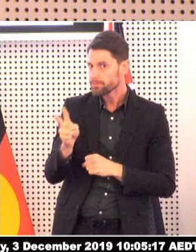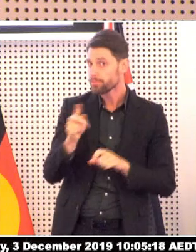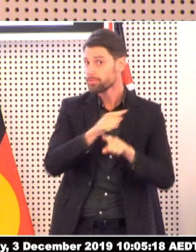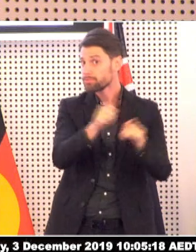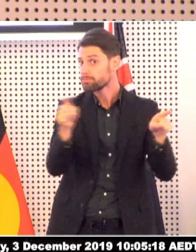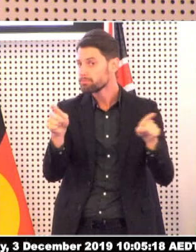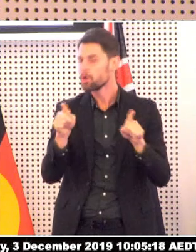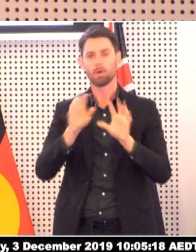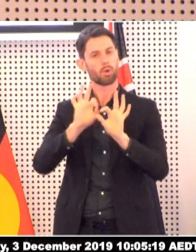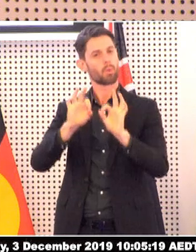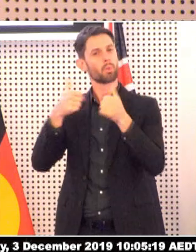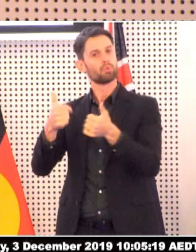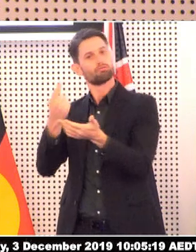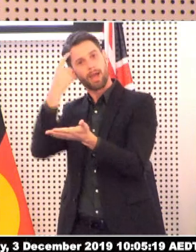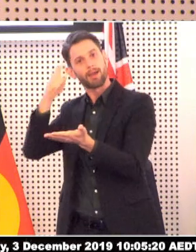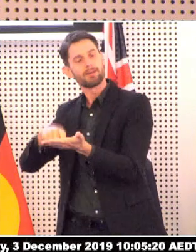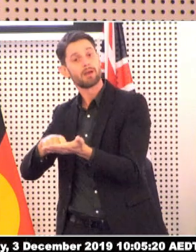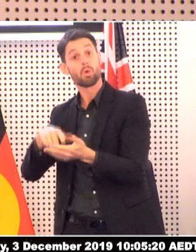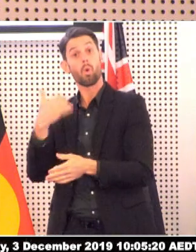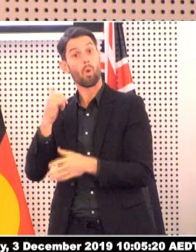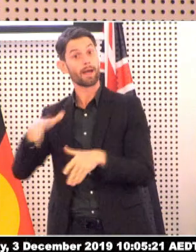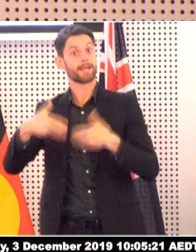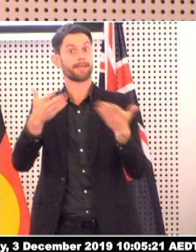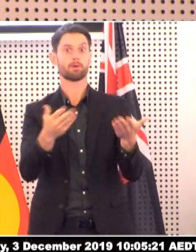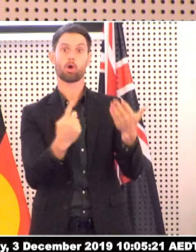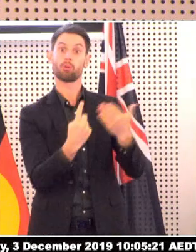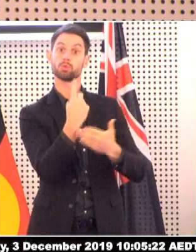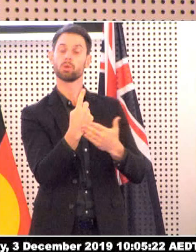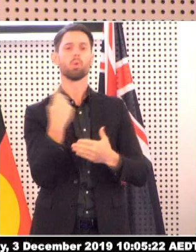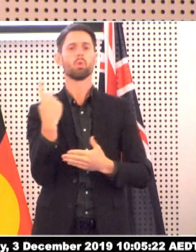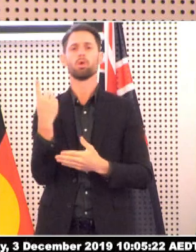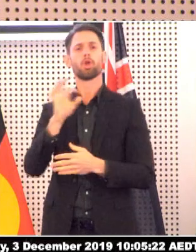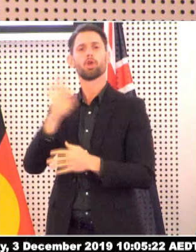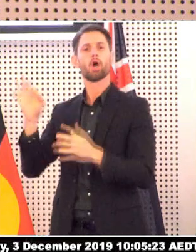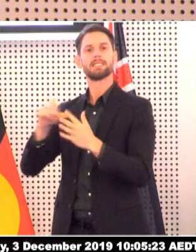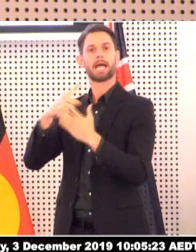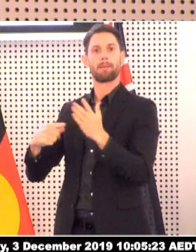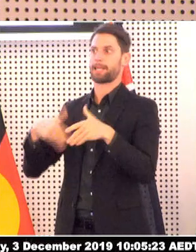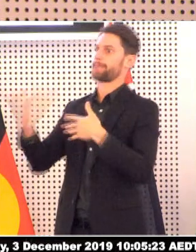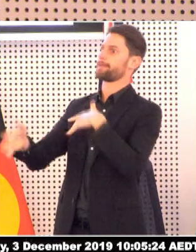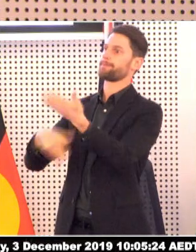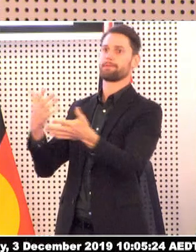opportunities as their non-disabled peers to achieve their full potential.